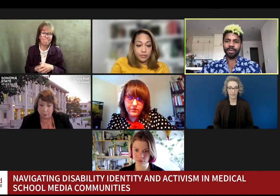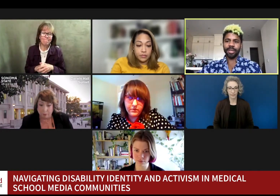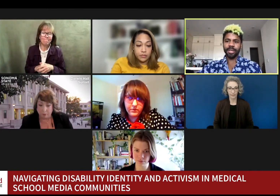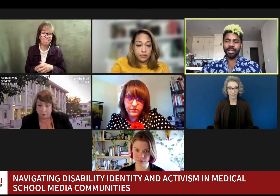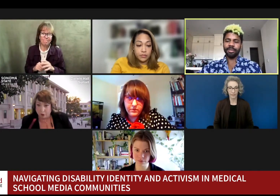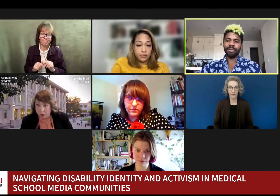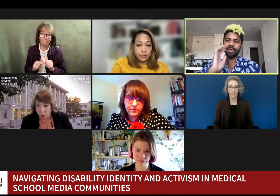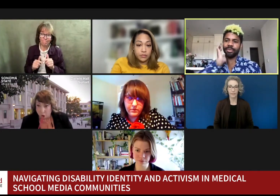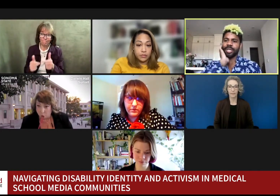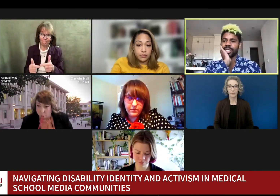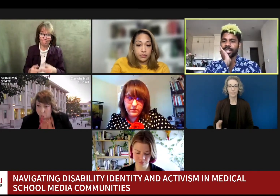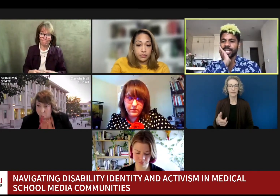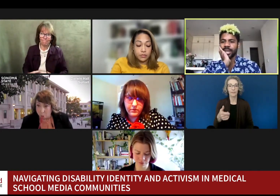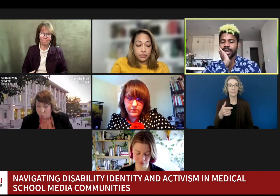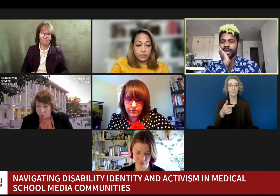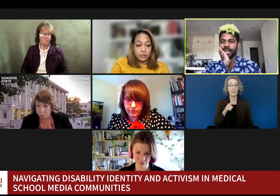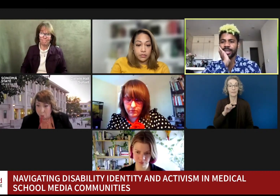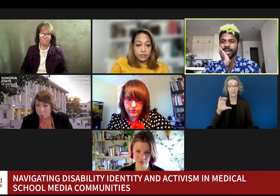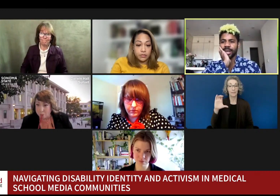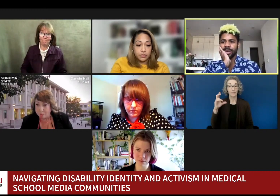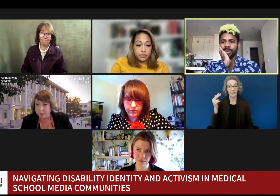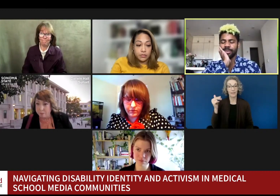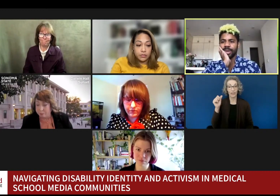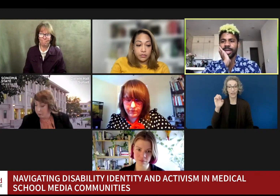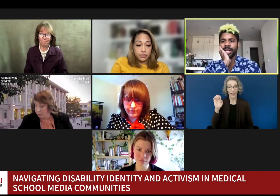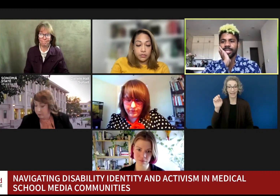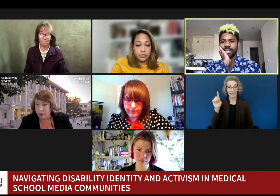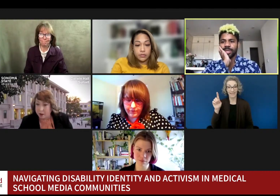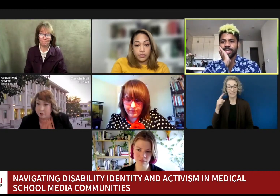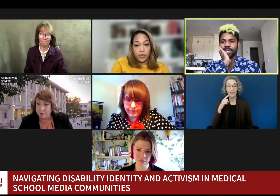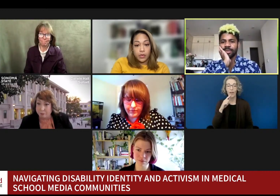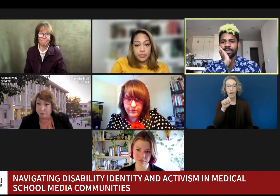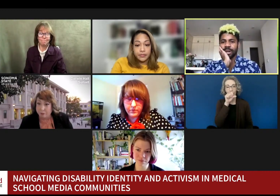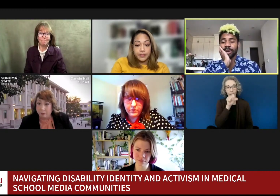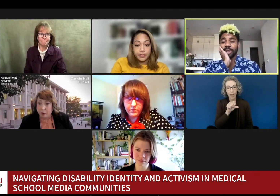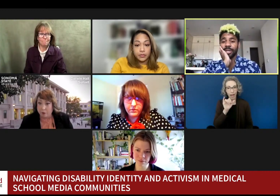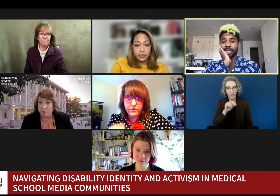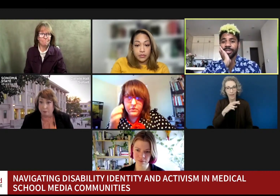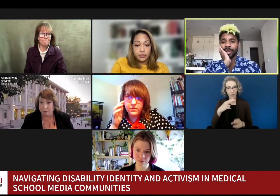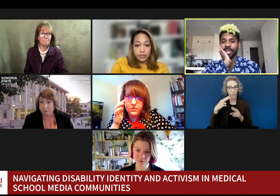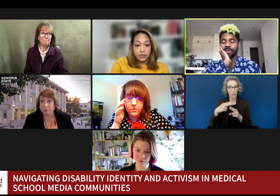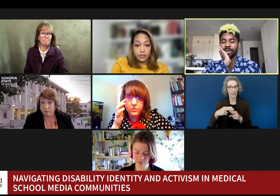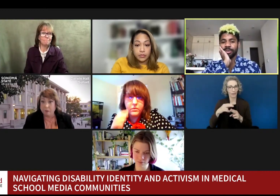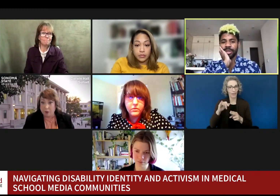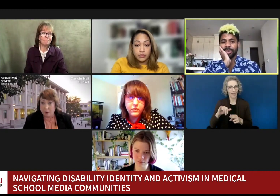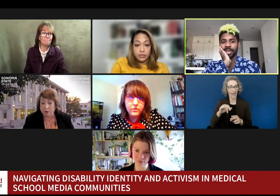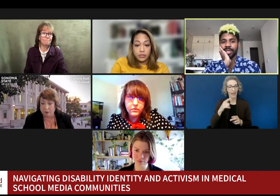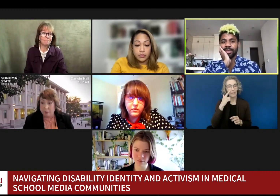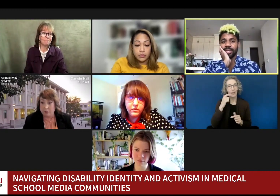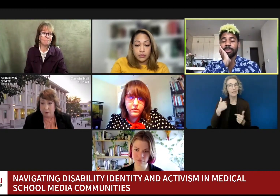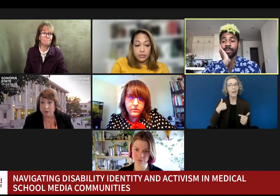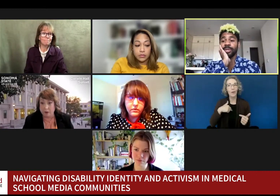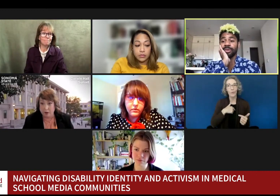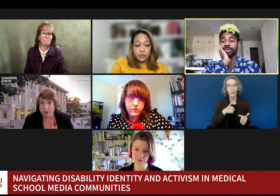I really love you mentioning that, Anna. Just because of the harm that we do, I think people don't even recognize